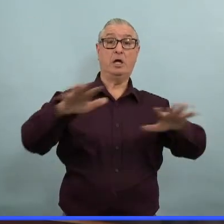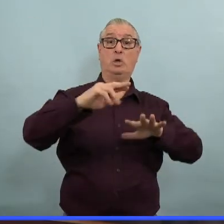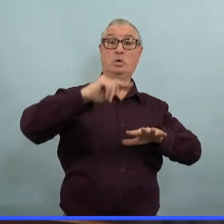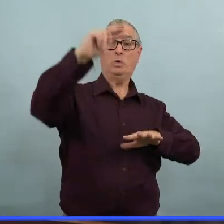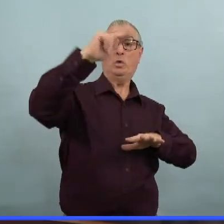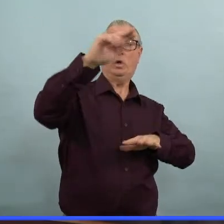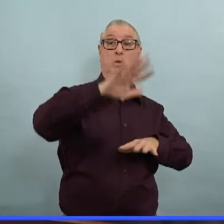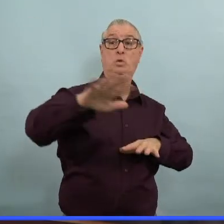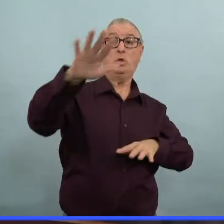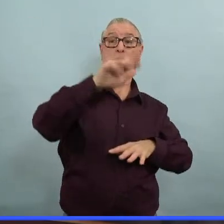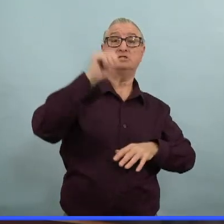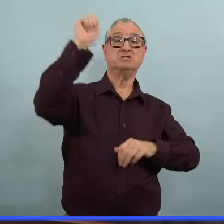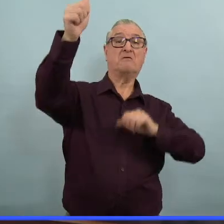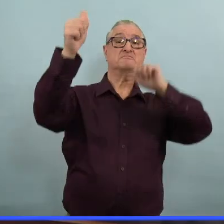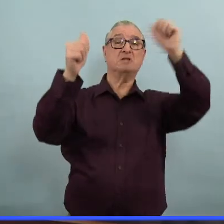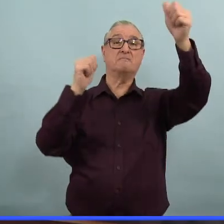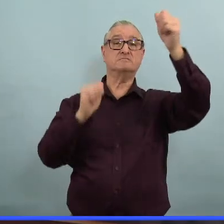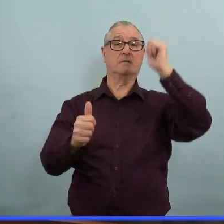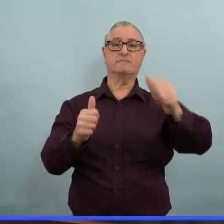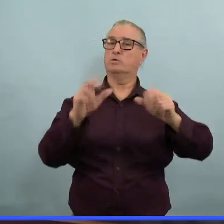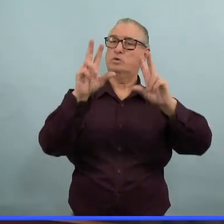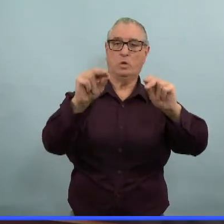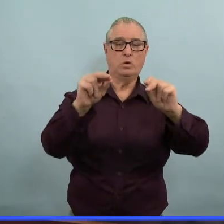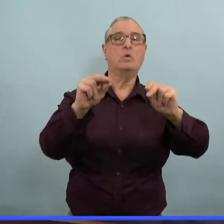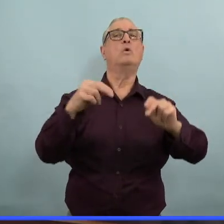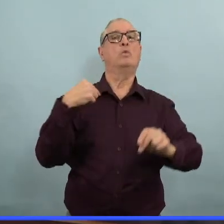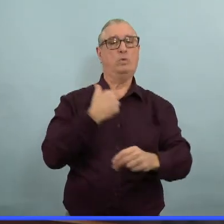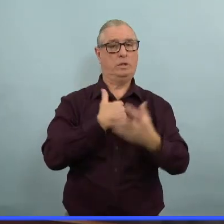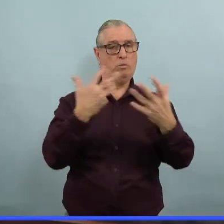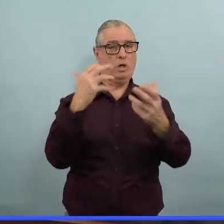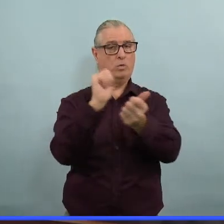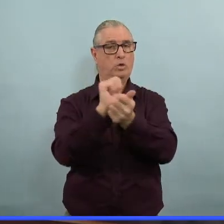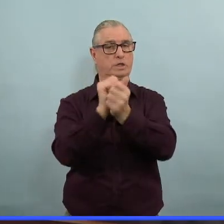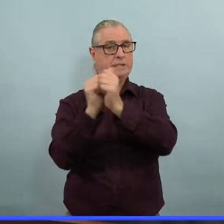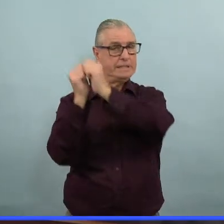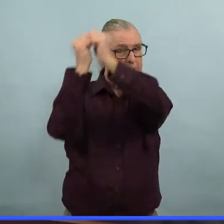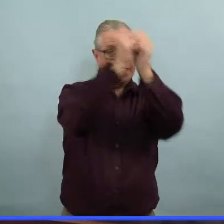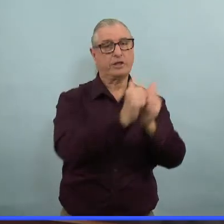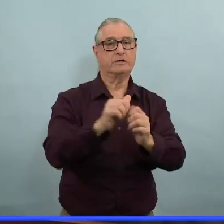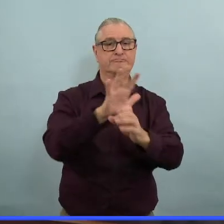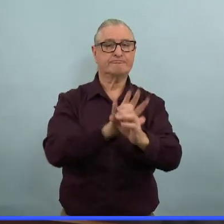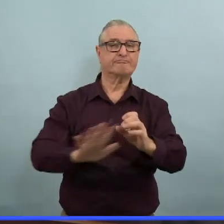have to ensure that we work together on it so i appreciate uh your uh your question very much